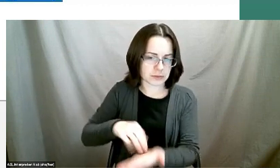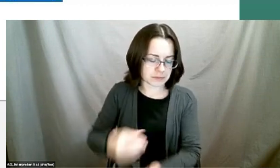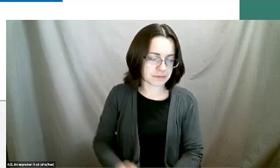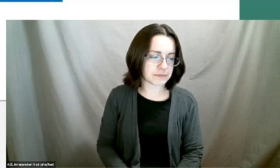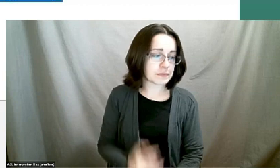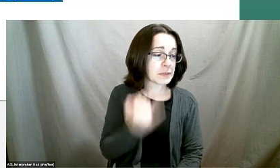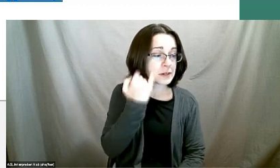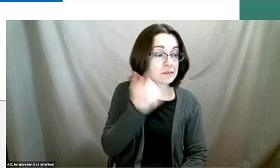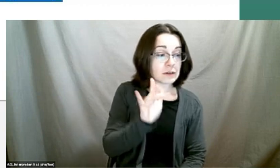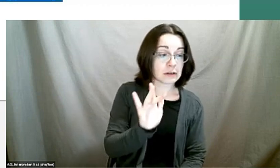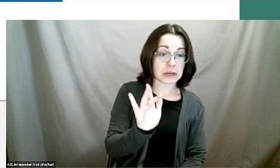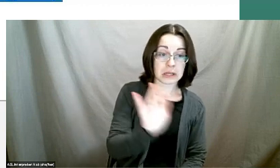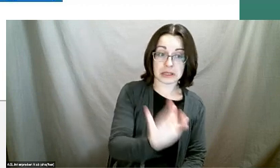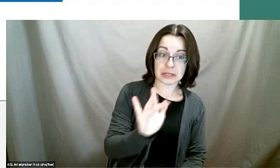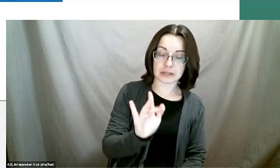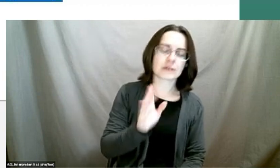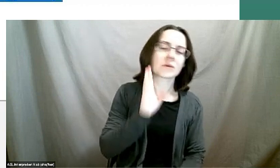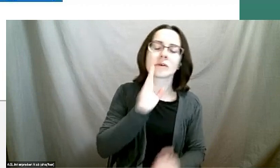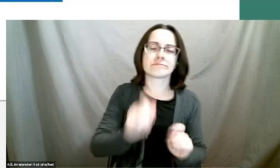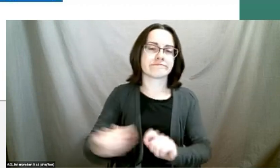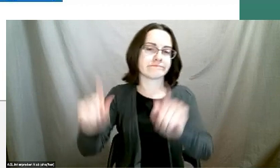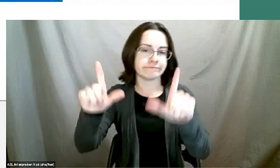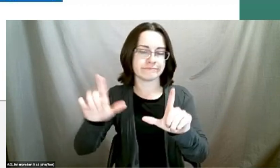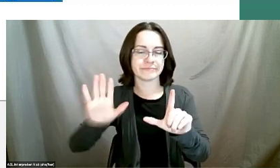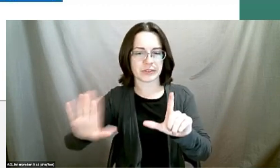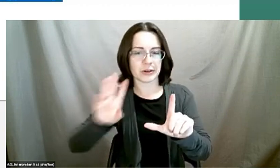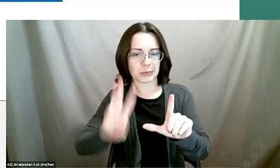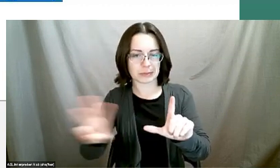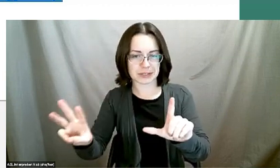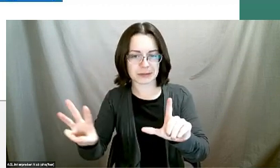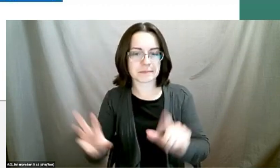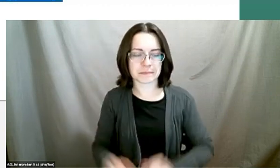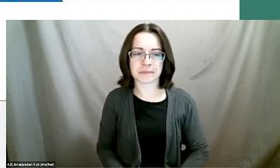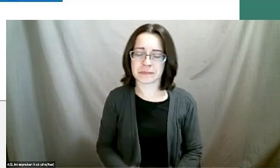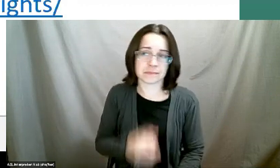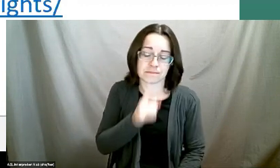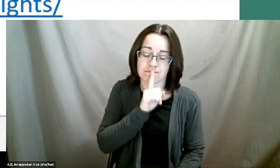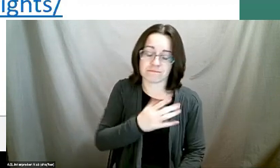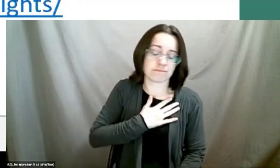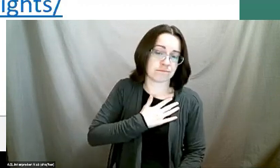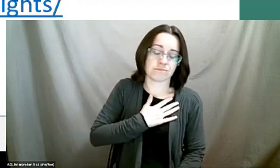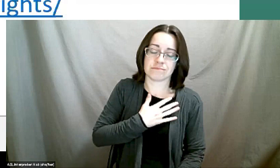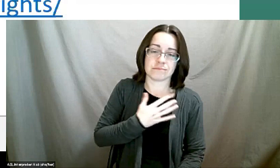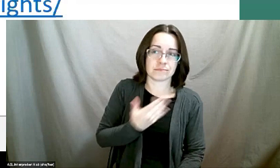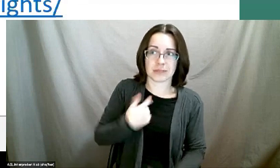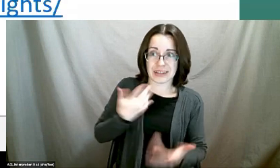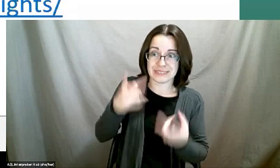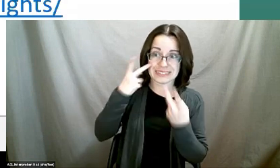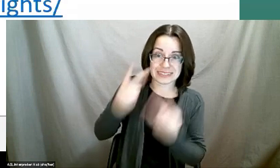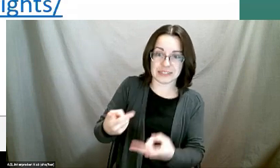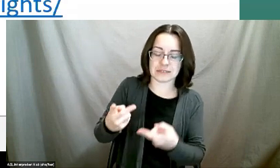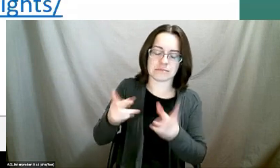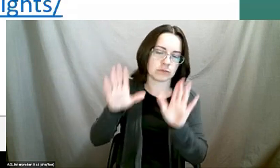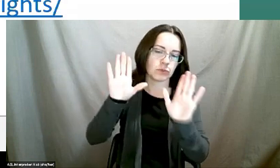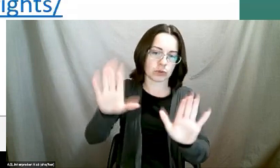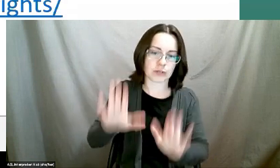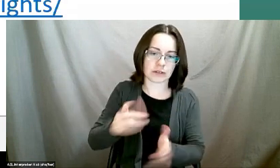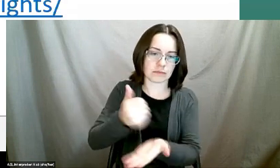it will take you to their webpage with them. They really do. I have seen it and it does have some very helpful tips.